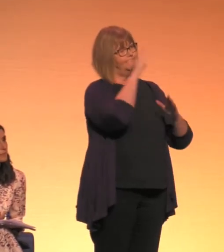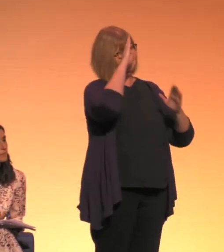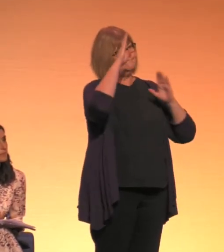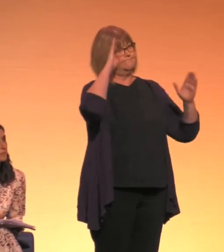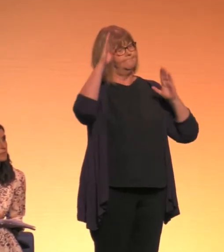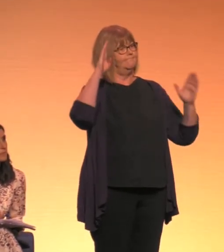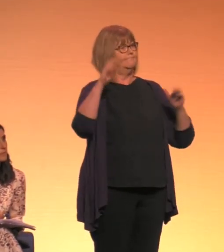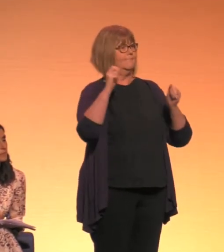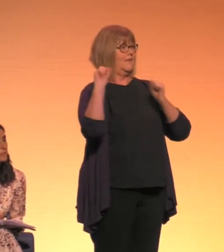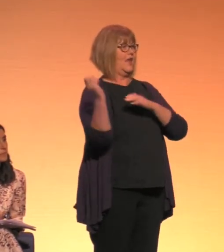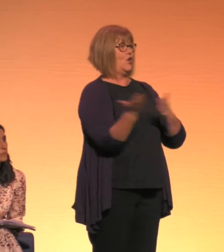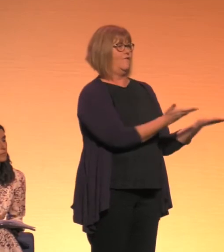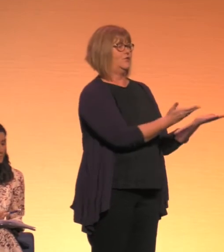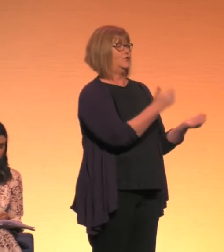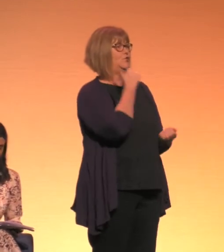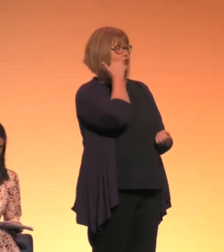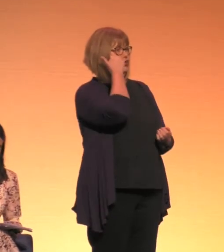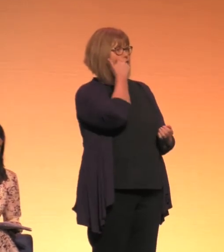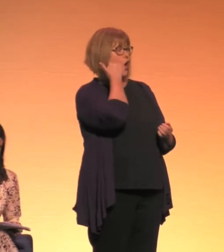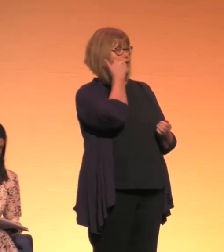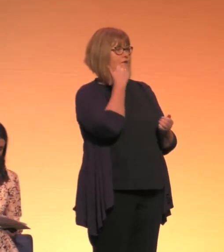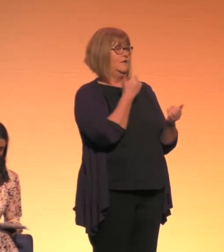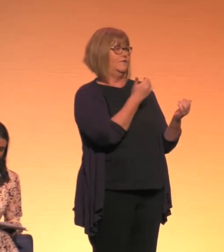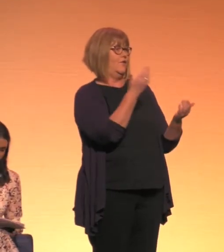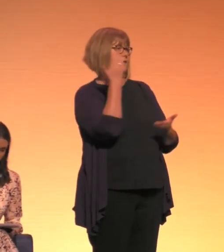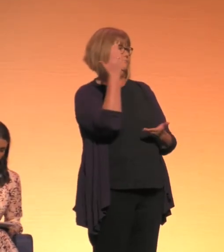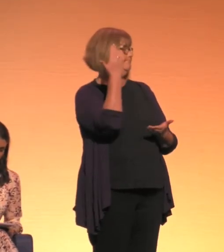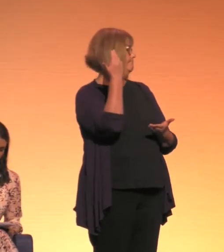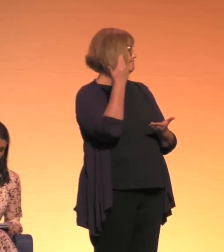I'm going to hand it over to John now for the mihi whakamutunga. John.